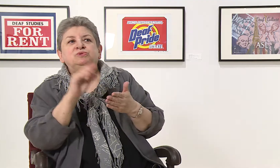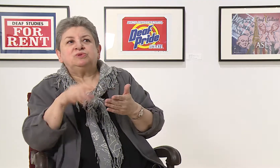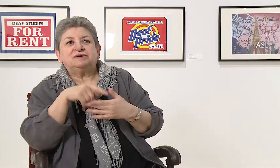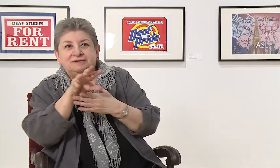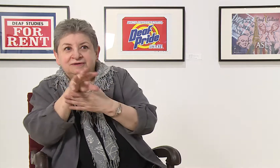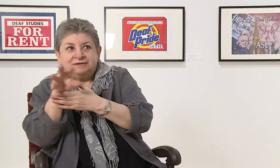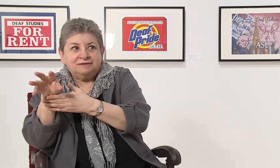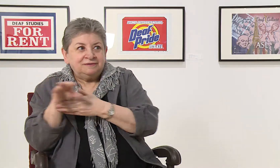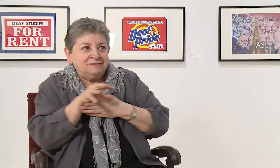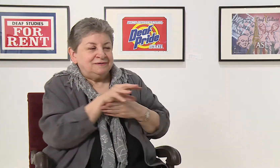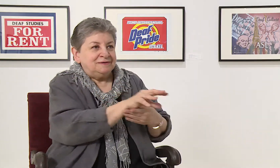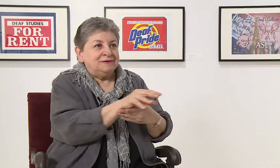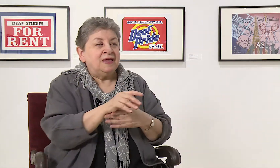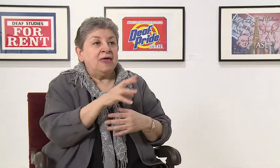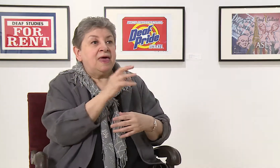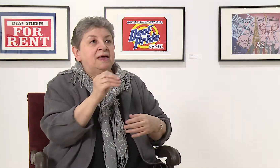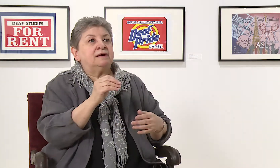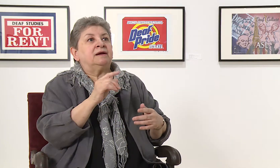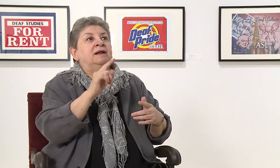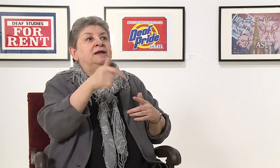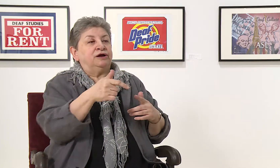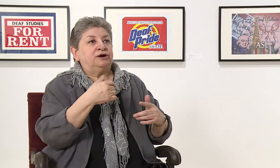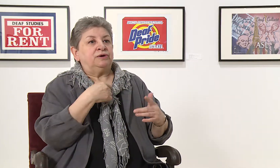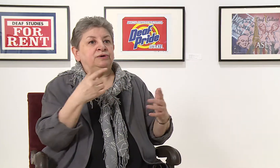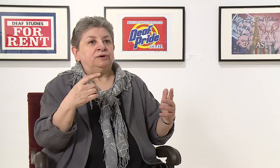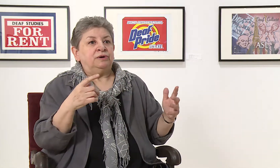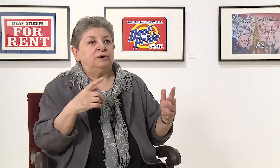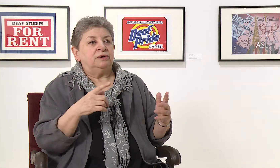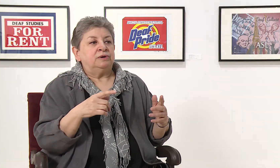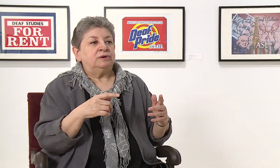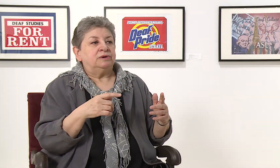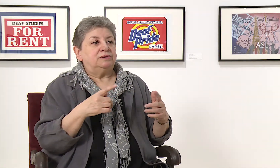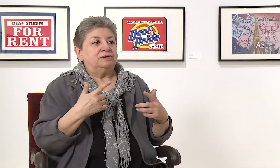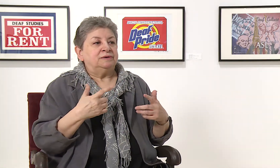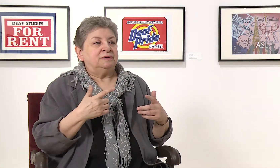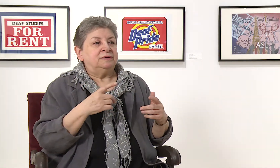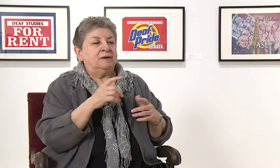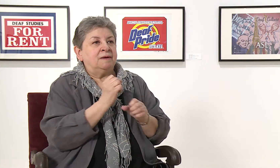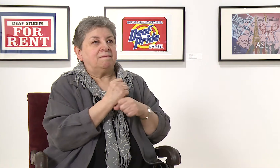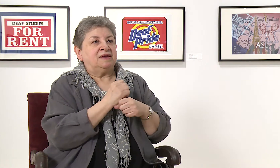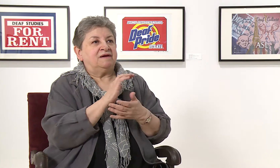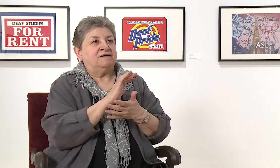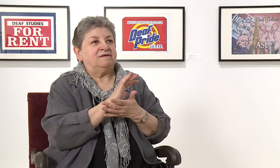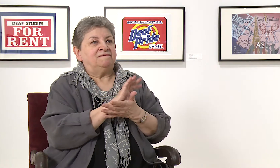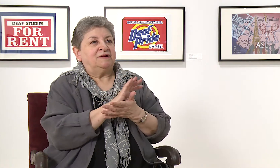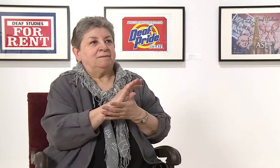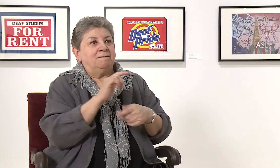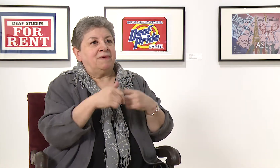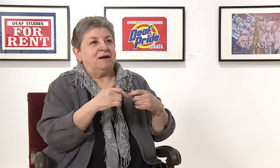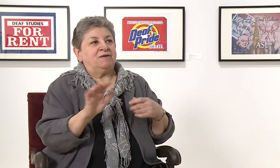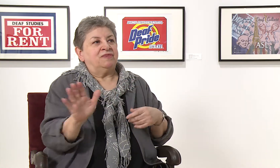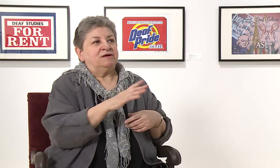that I filmed as well. I wanted to capture what Deaf Art looked like and the process of making it.